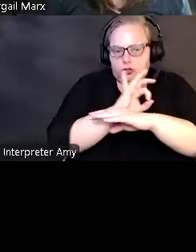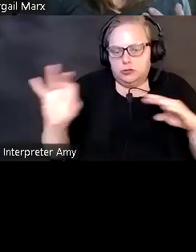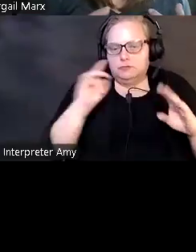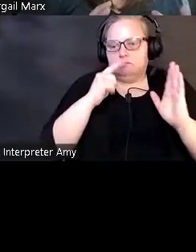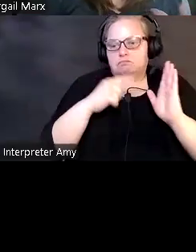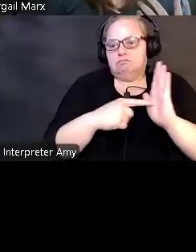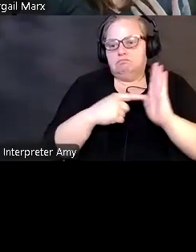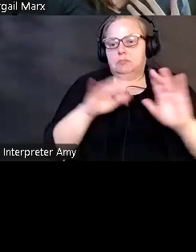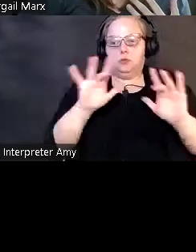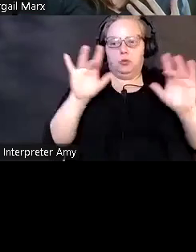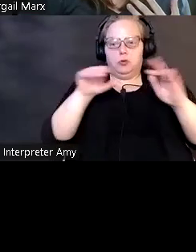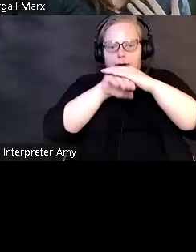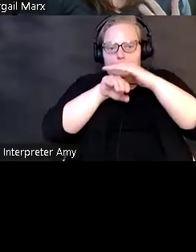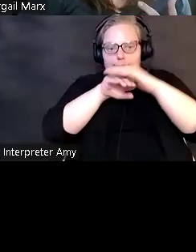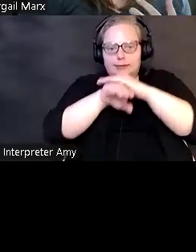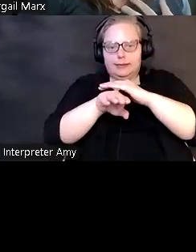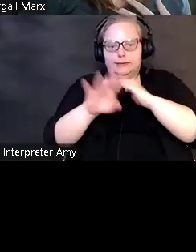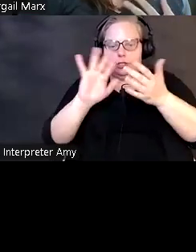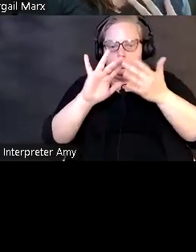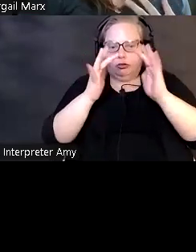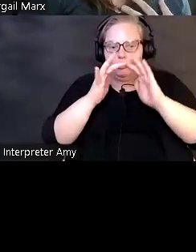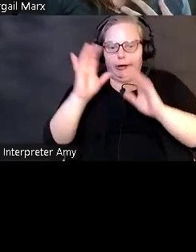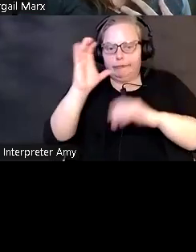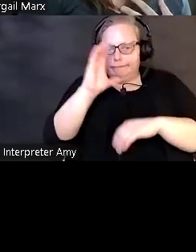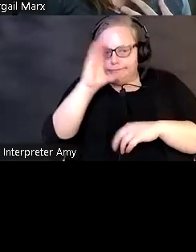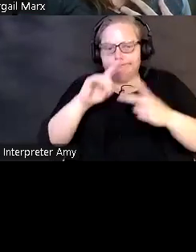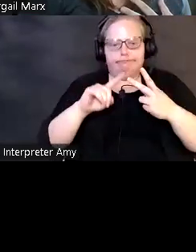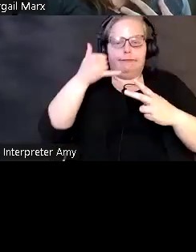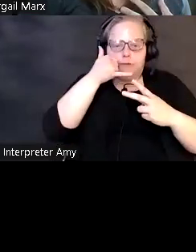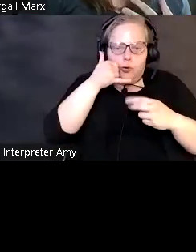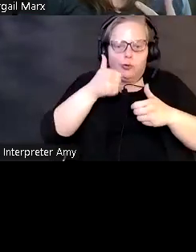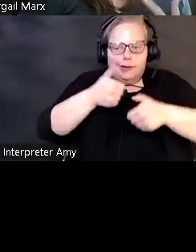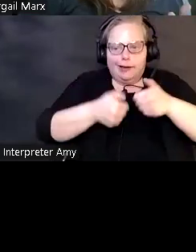access functions, internet browsing, or using the phone or texting or email.